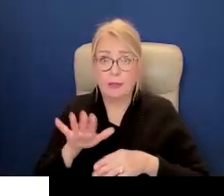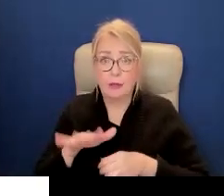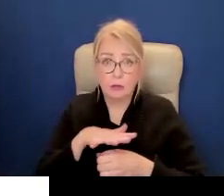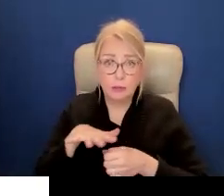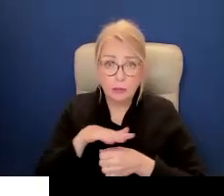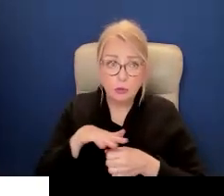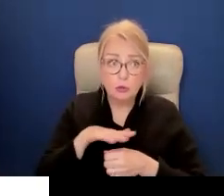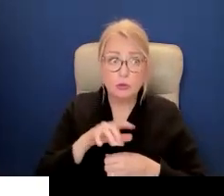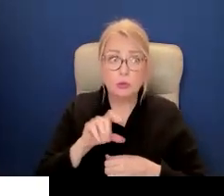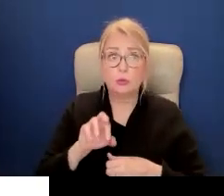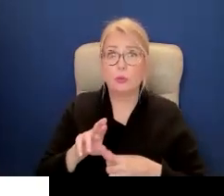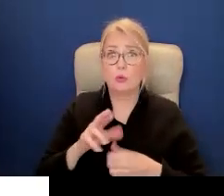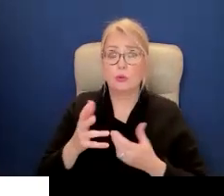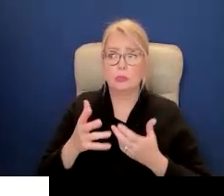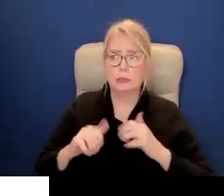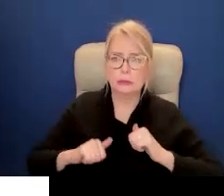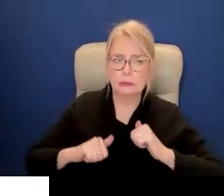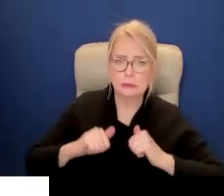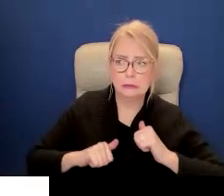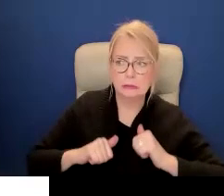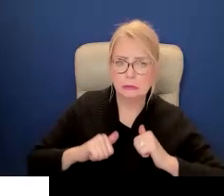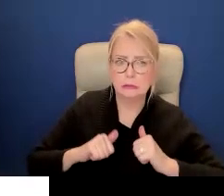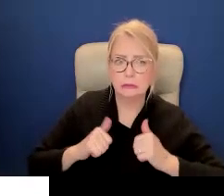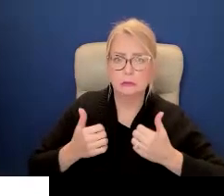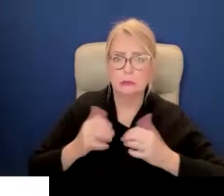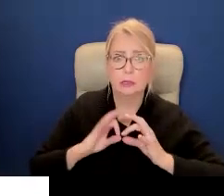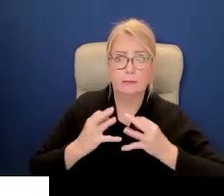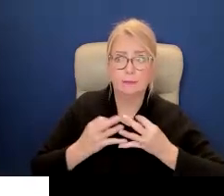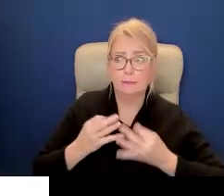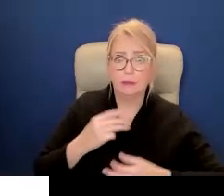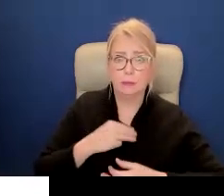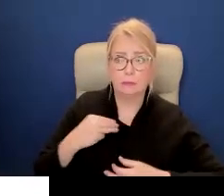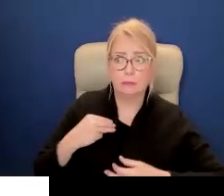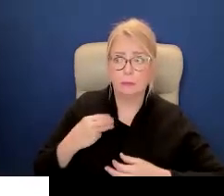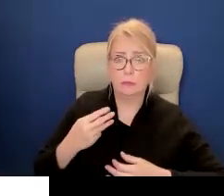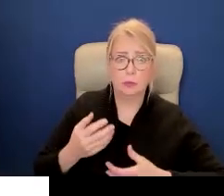or unsure if their family members are going to come home safely that night.